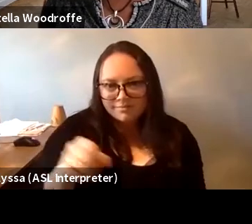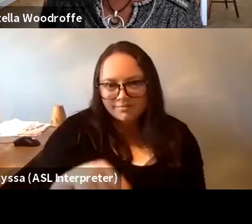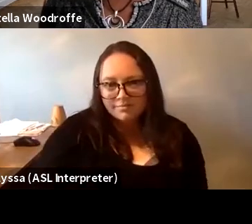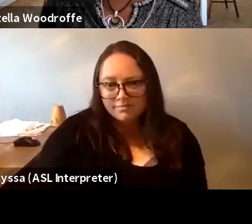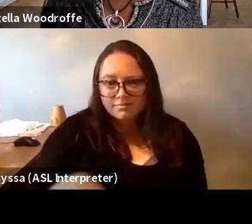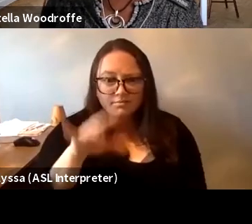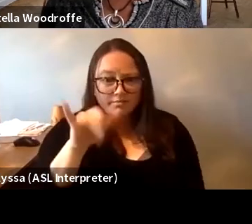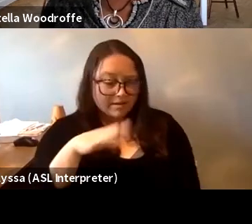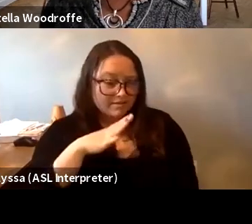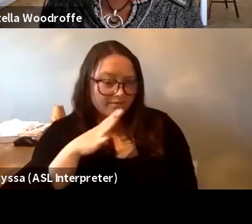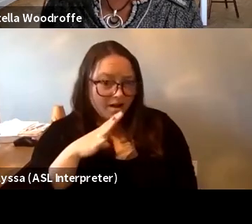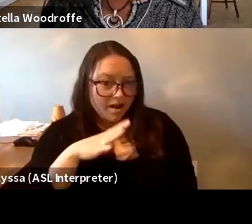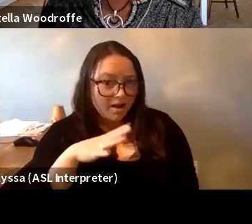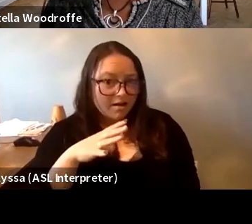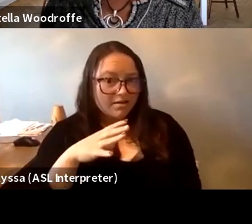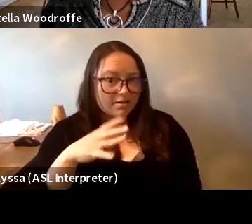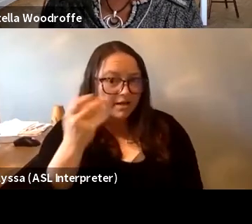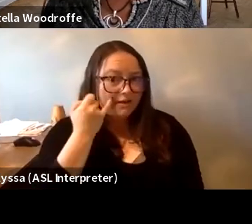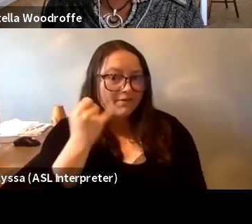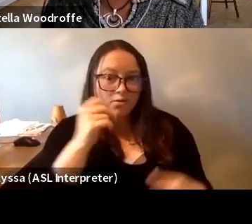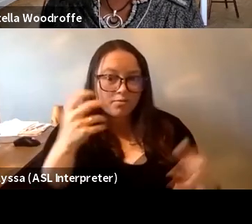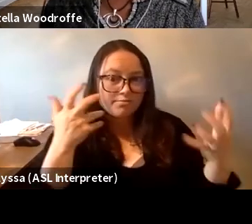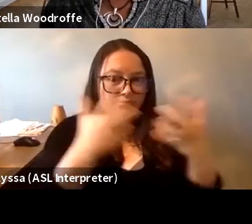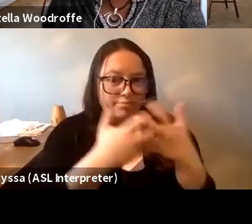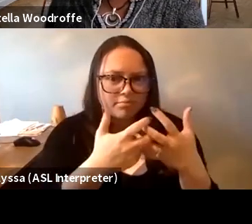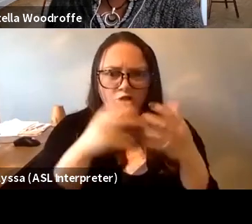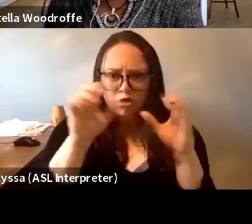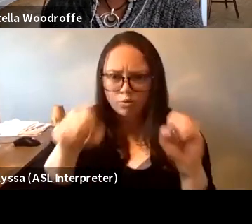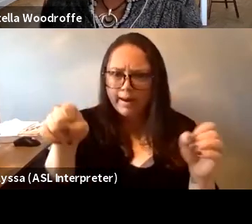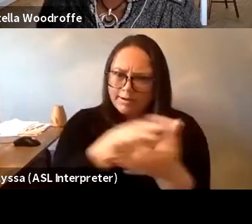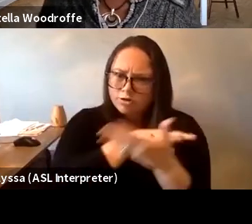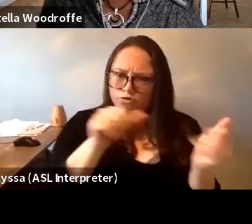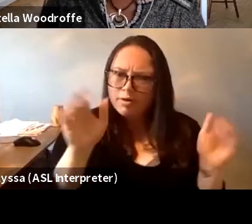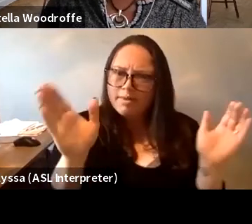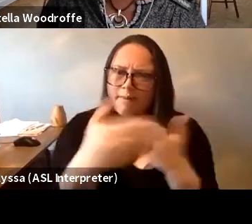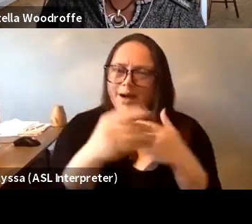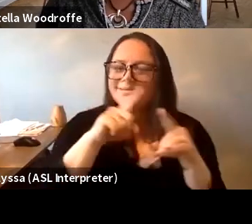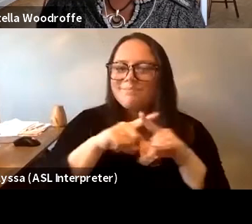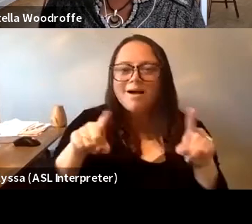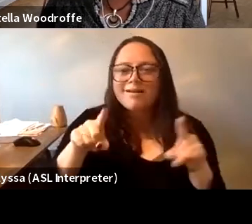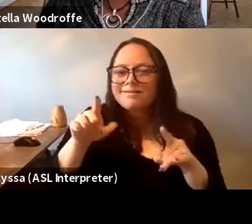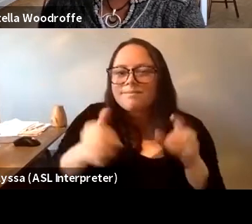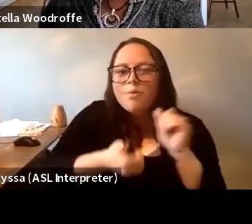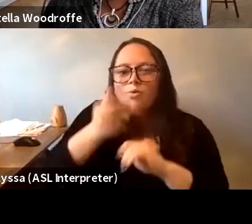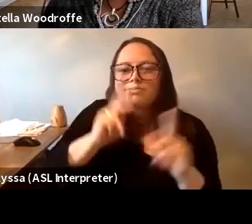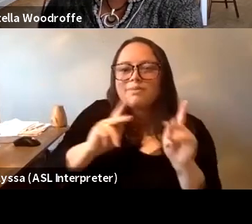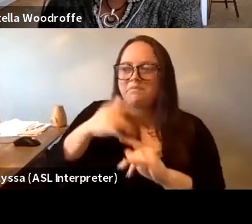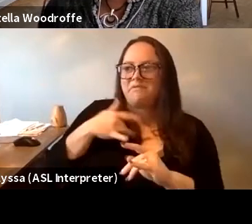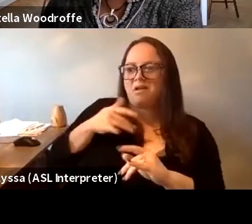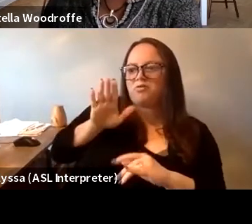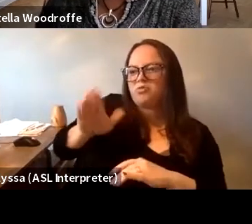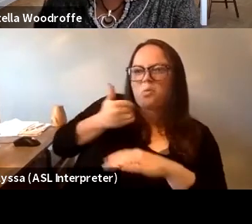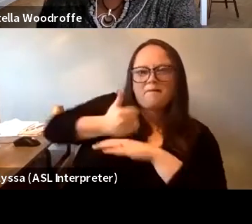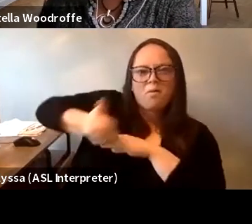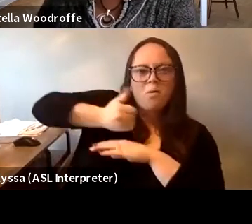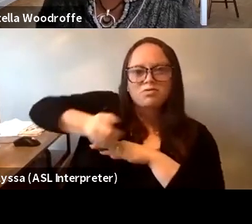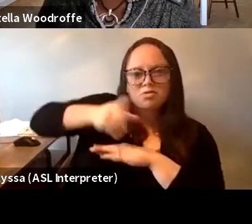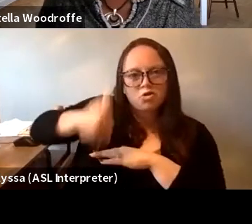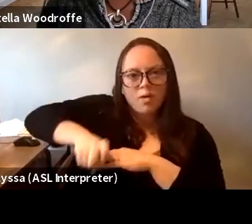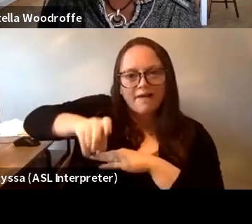the box. But what most people say is, it's your fault, why you don't fit into this box, you fix yourself so that you could fit